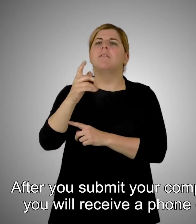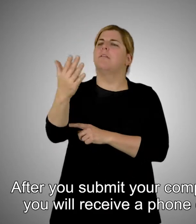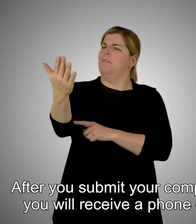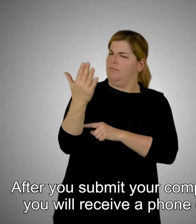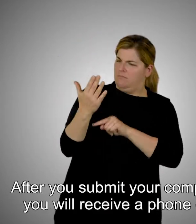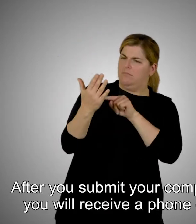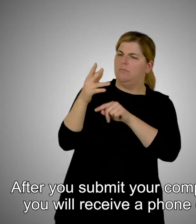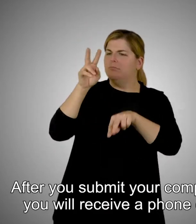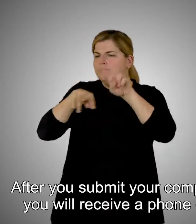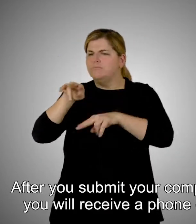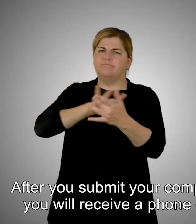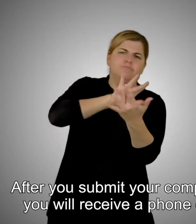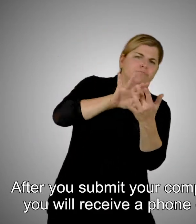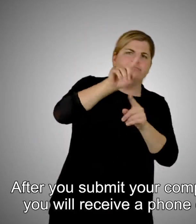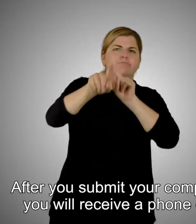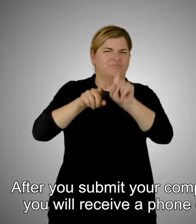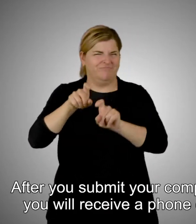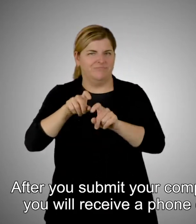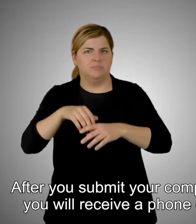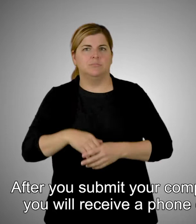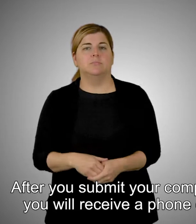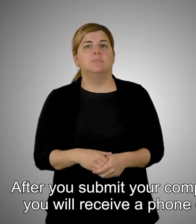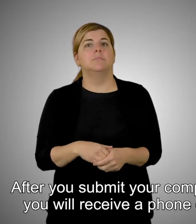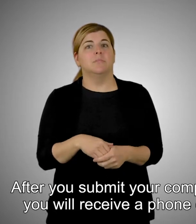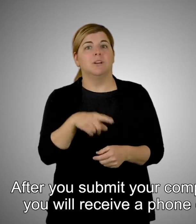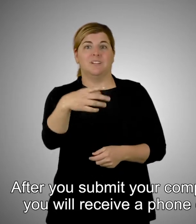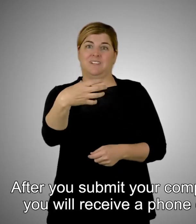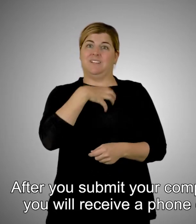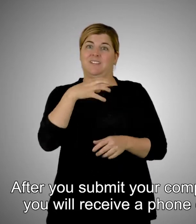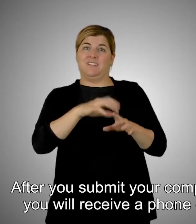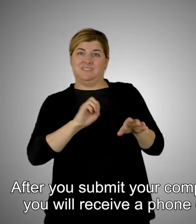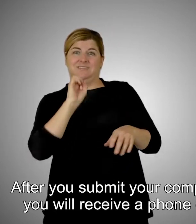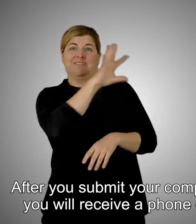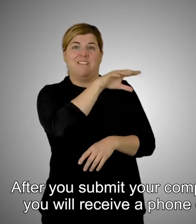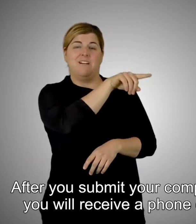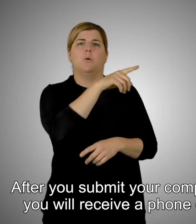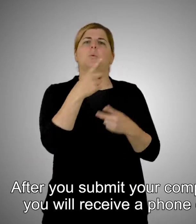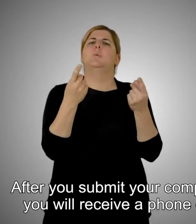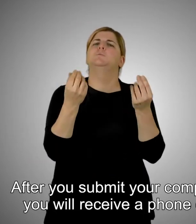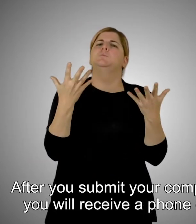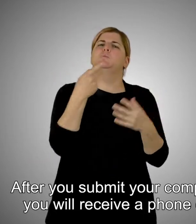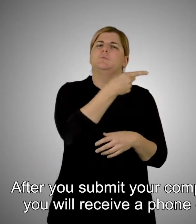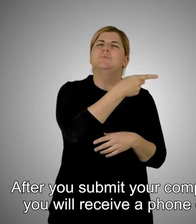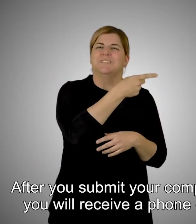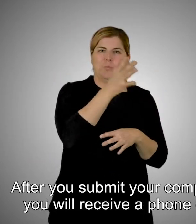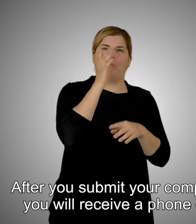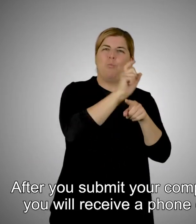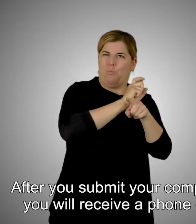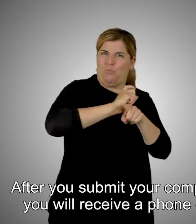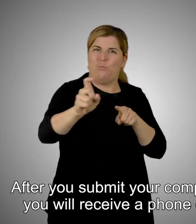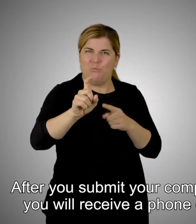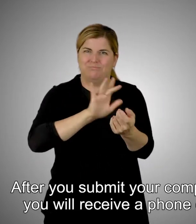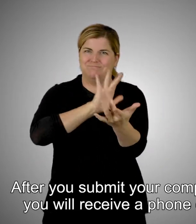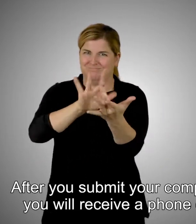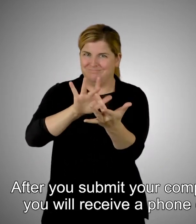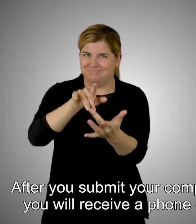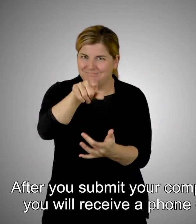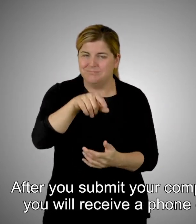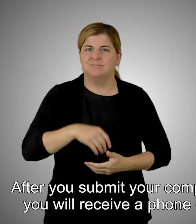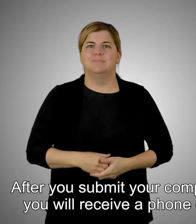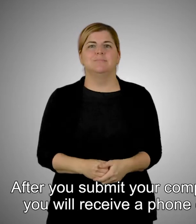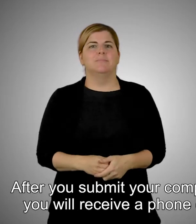After you submit your complaint, you will receive a phone call.